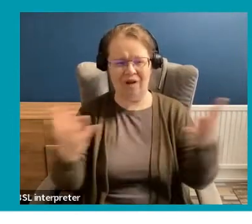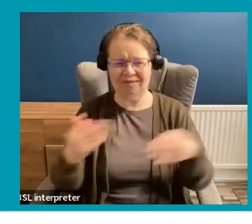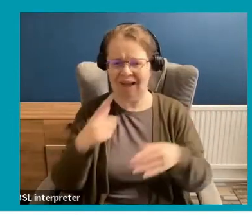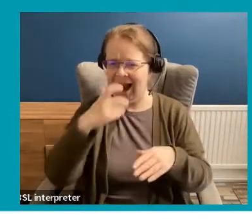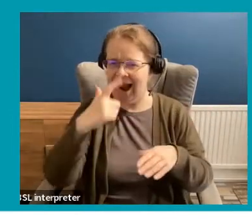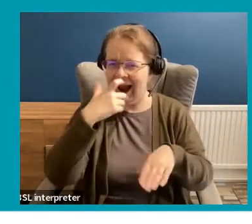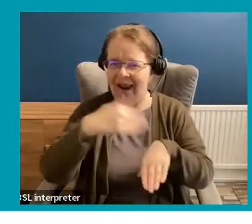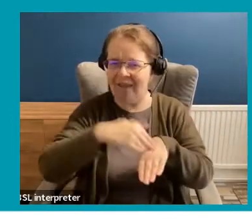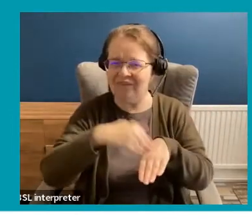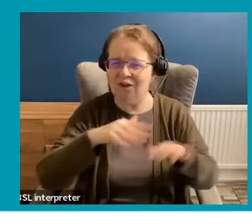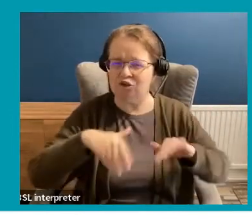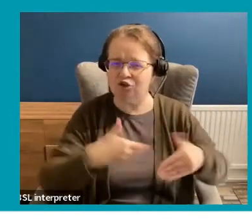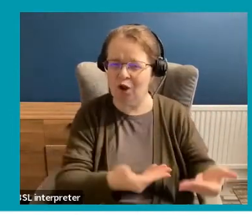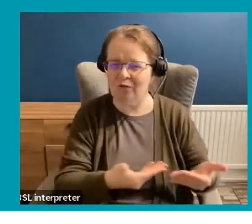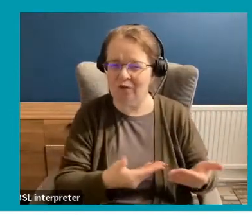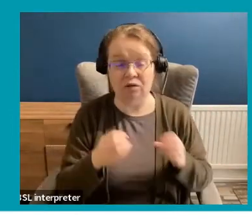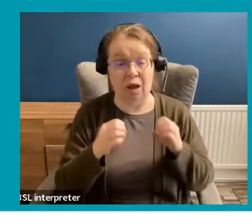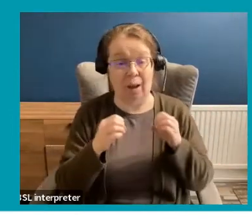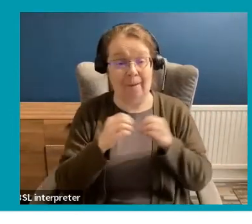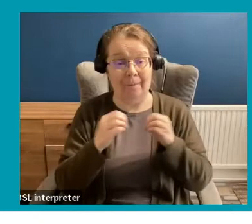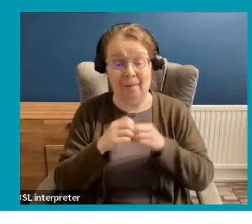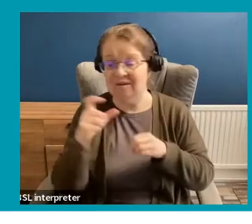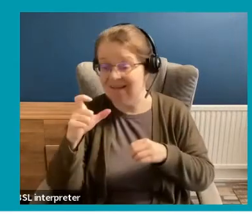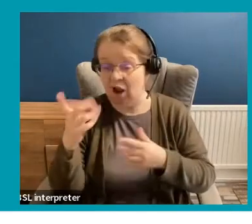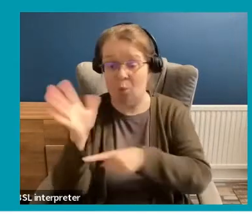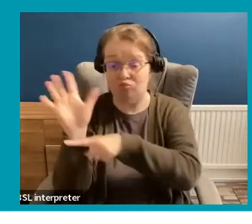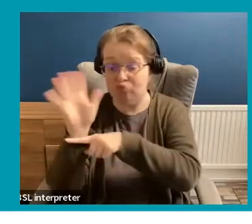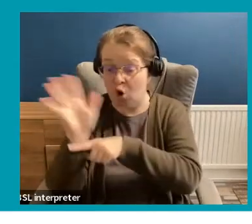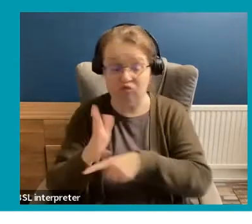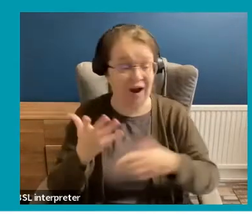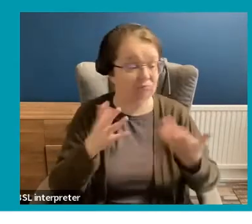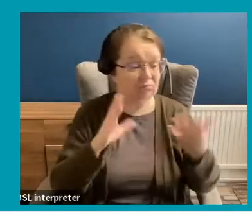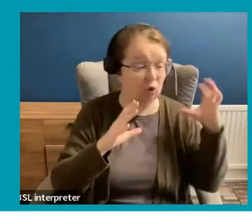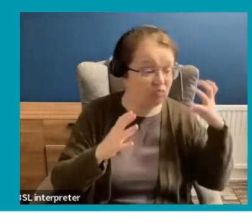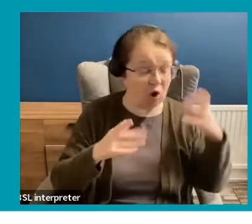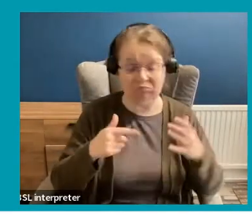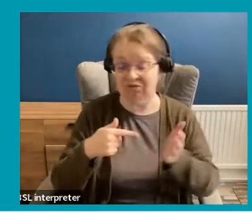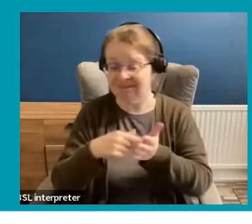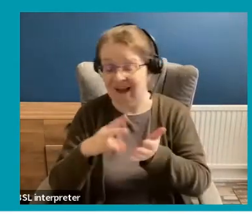So the BBC weathers programming or radio or television programs or whatever it is.